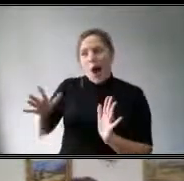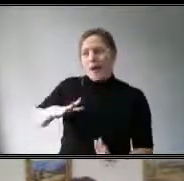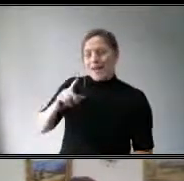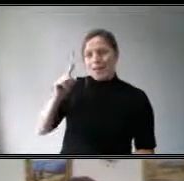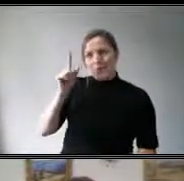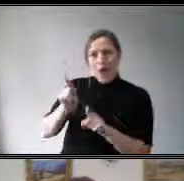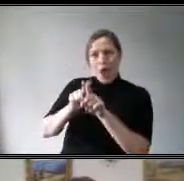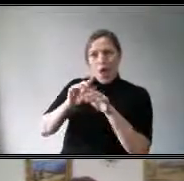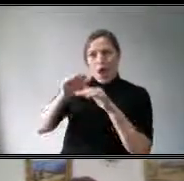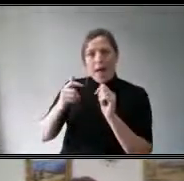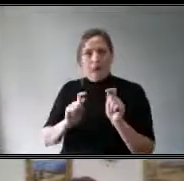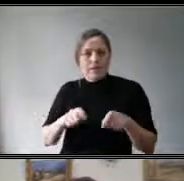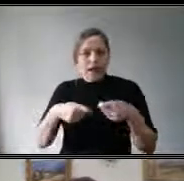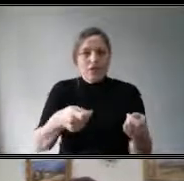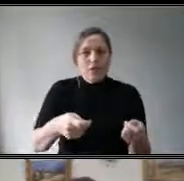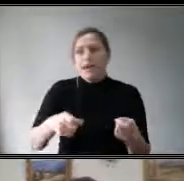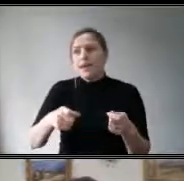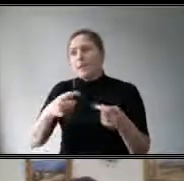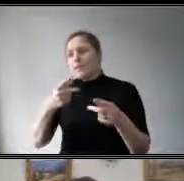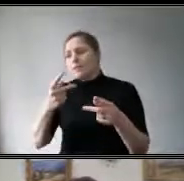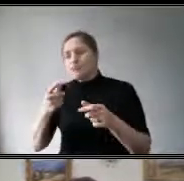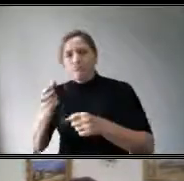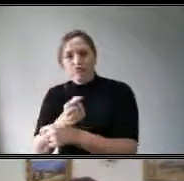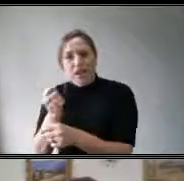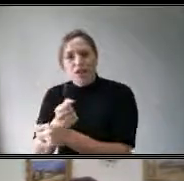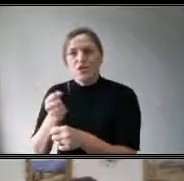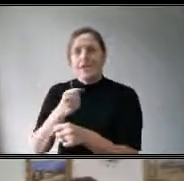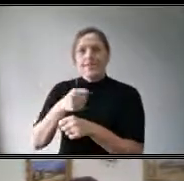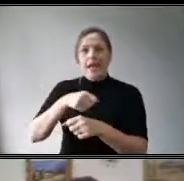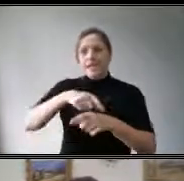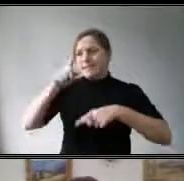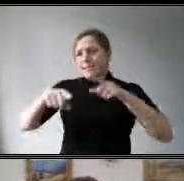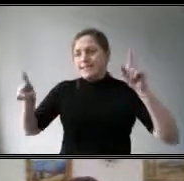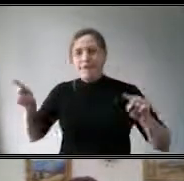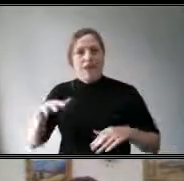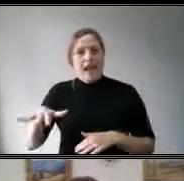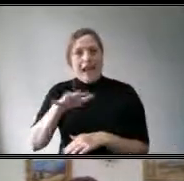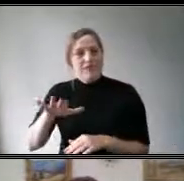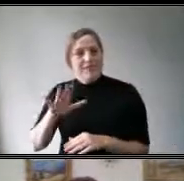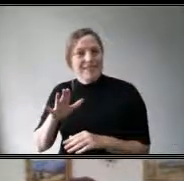teams in other areas so that was some great um some great learning for him as well so yeah